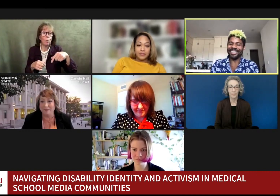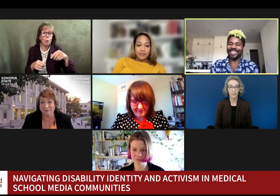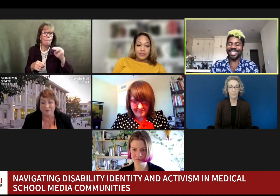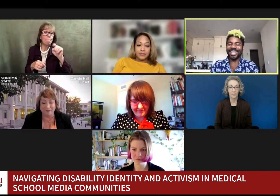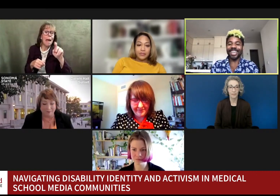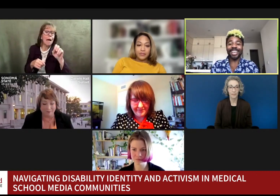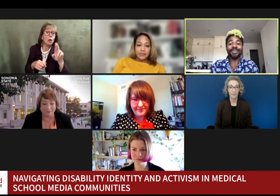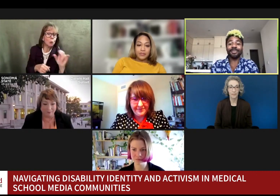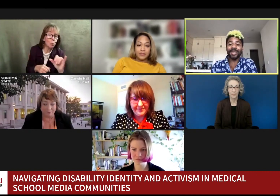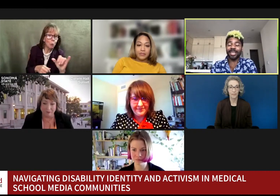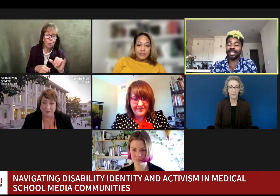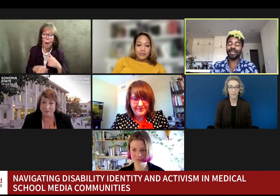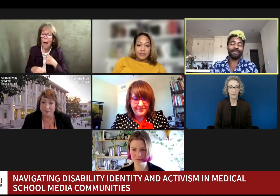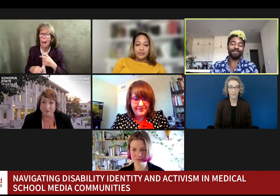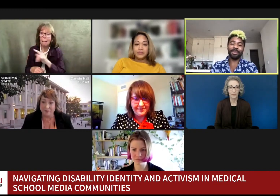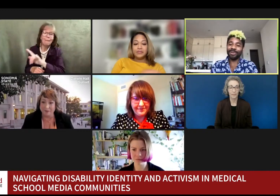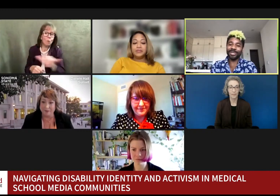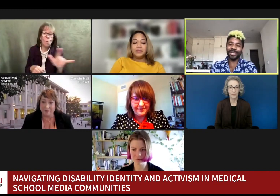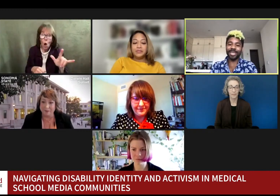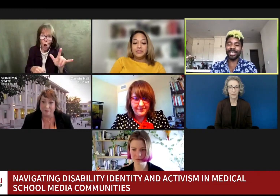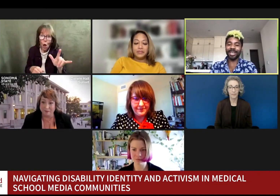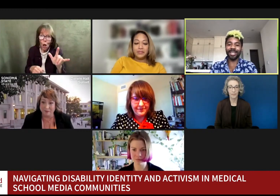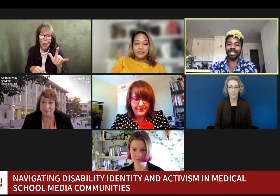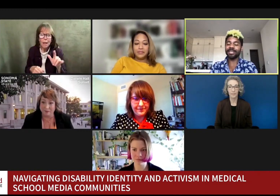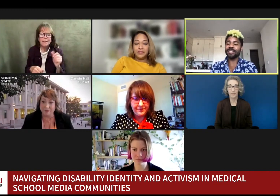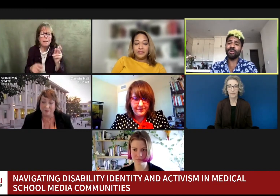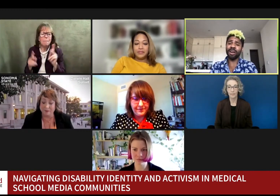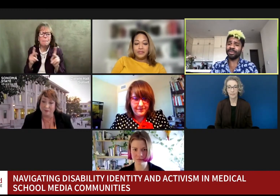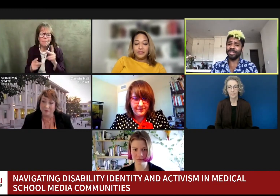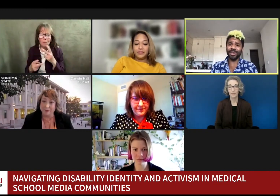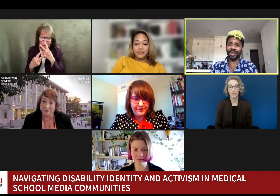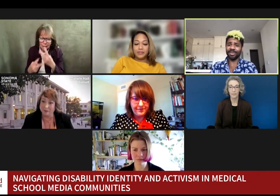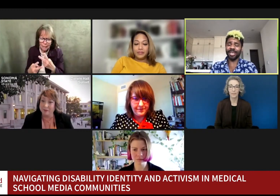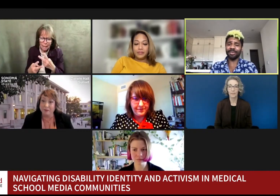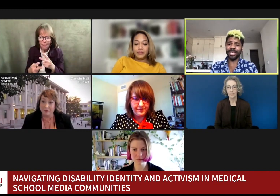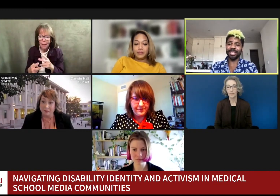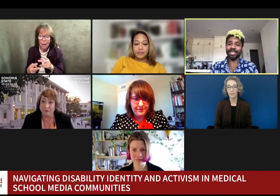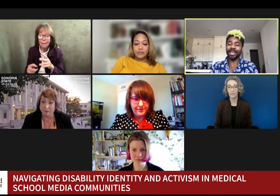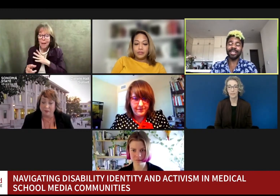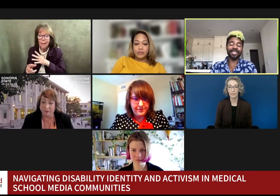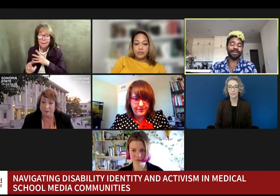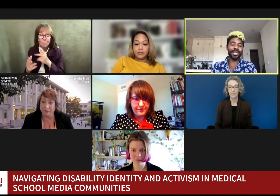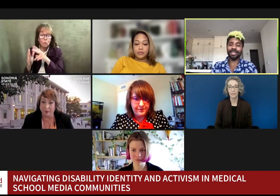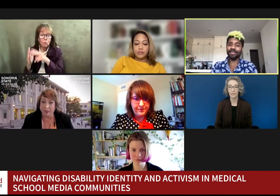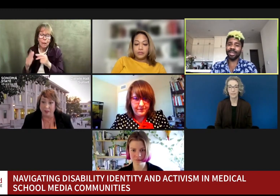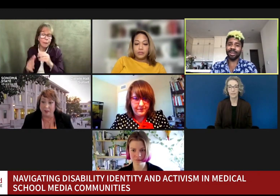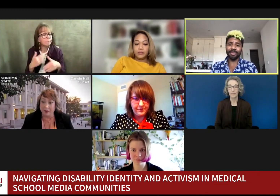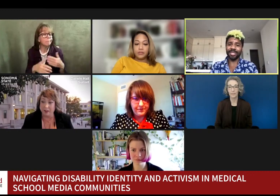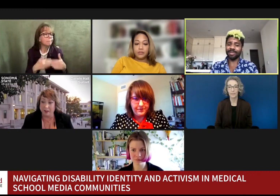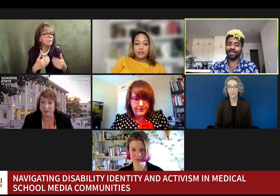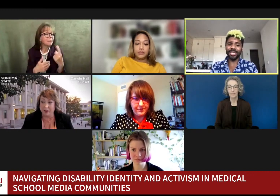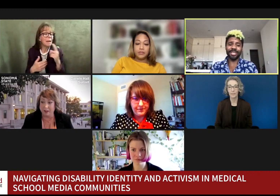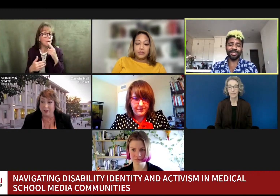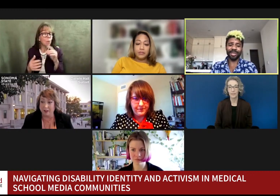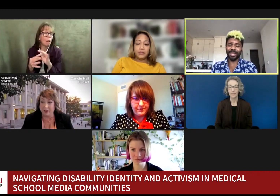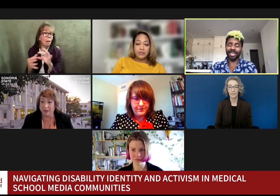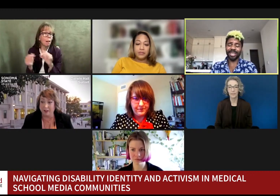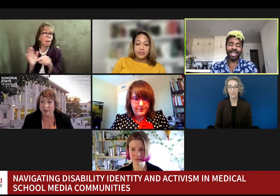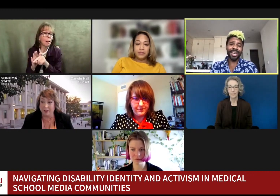And then I know that people are seeing it, and then I just go off and do my own thing because somebody is gonna write comments, somebody's gonna do something.